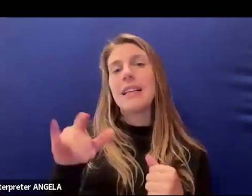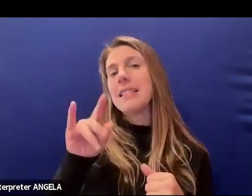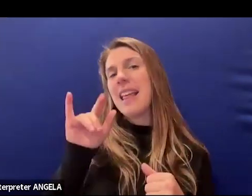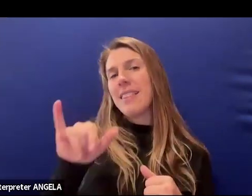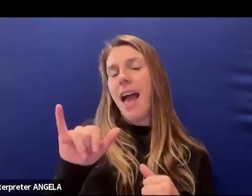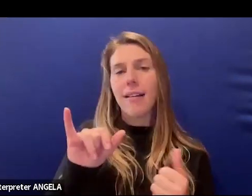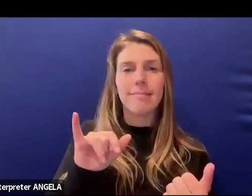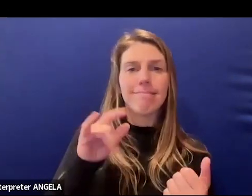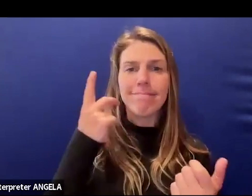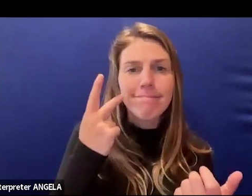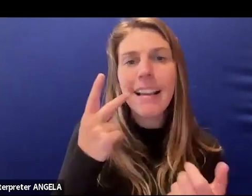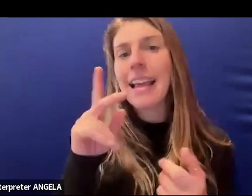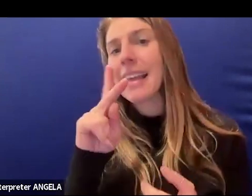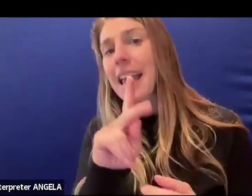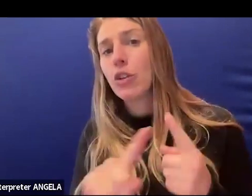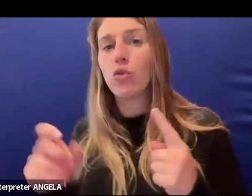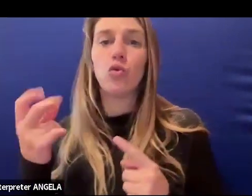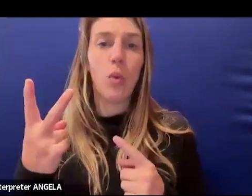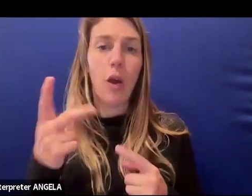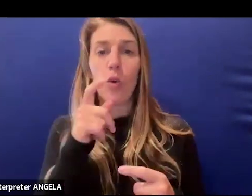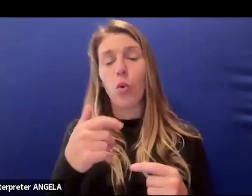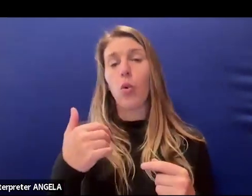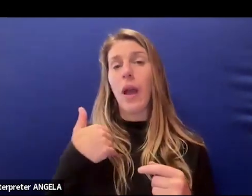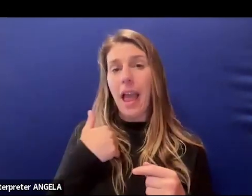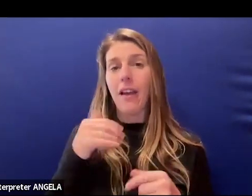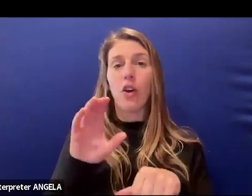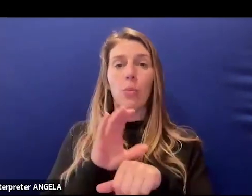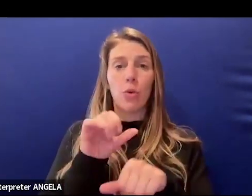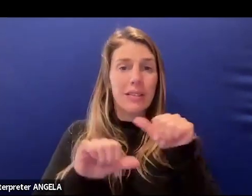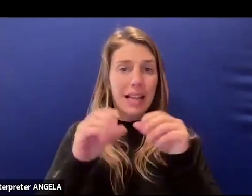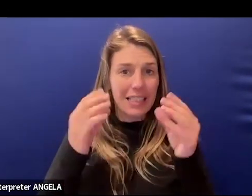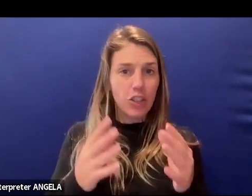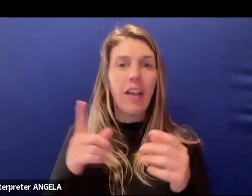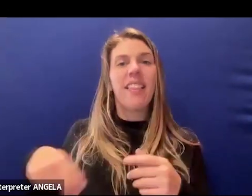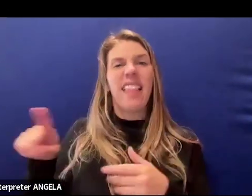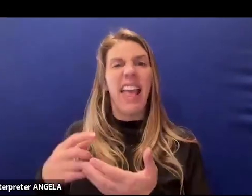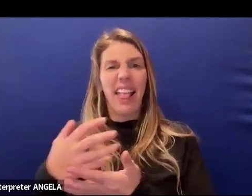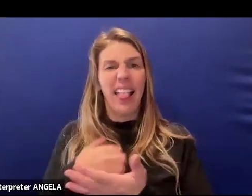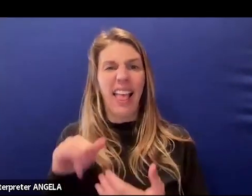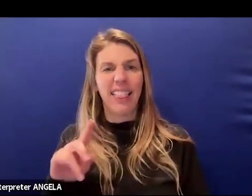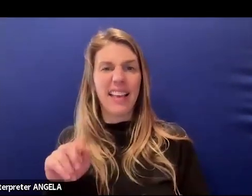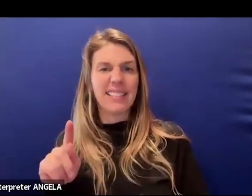did a landscape survey of K-12 computer science teachers, and we got them to collect that data as well.